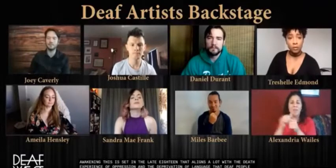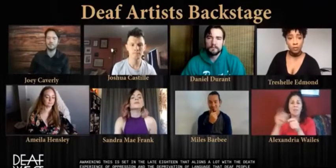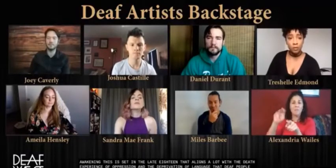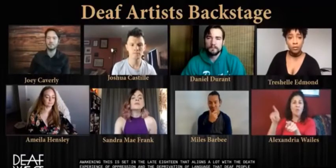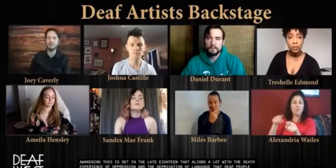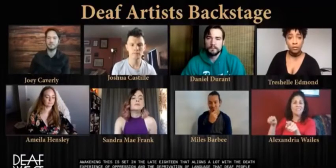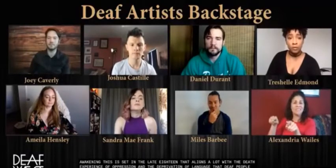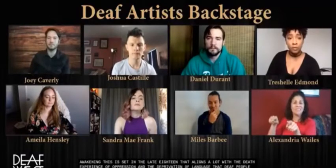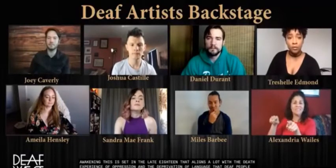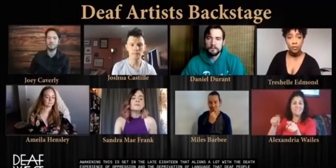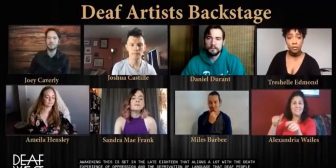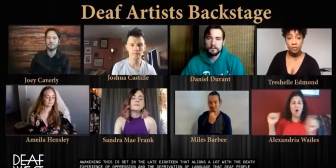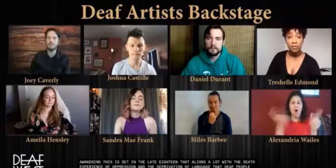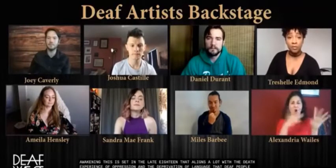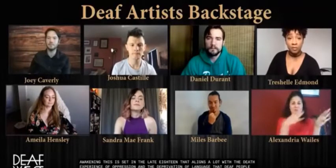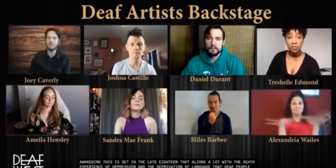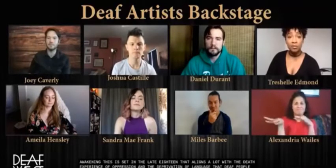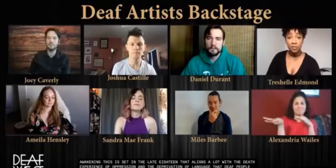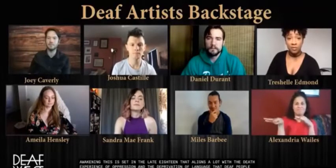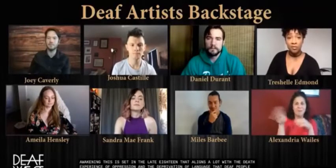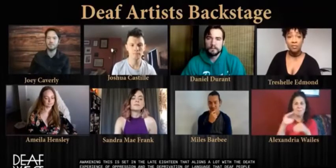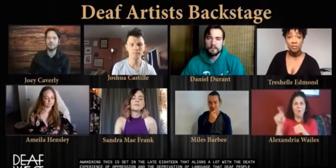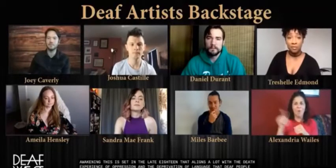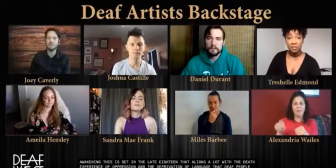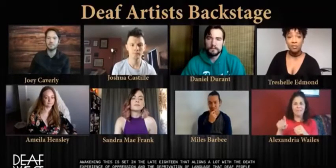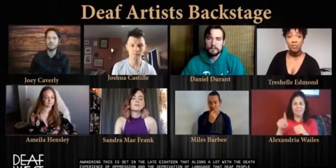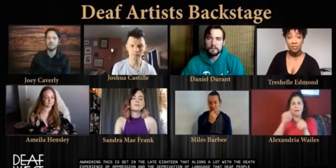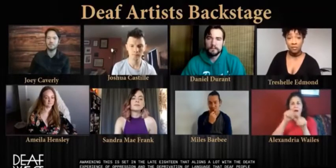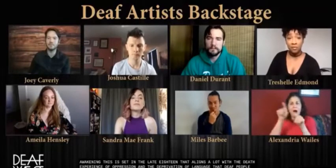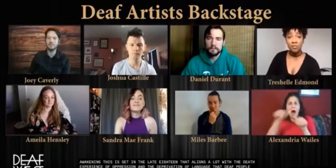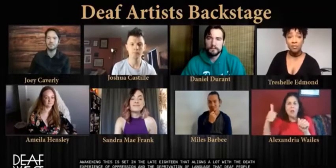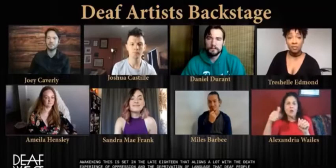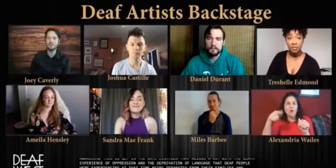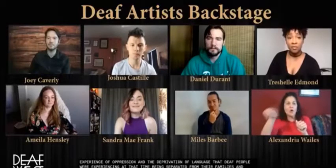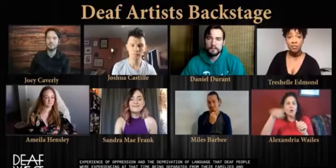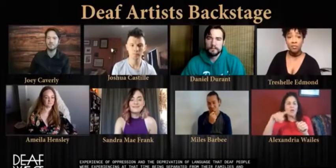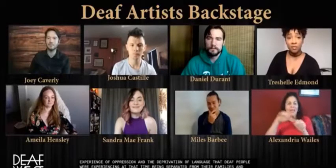And just like a perfect example is in the classroom. Everyone looks at Moritz.